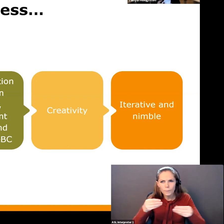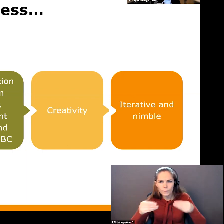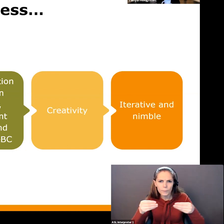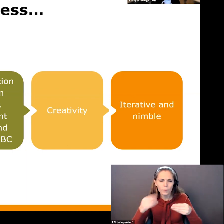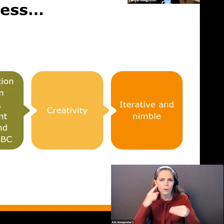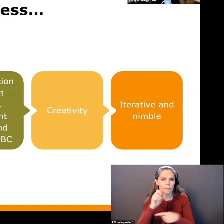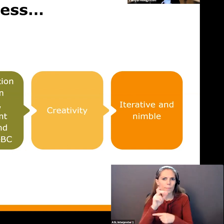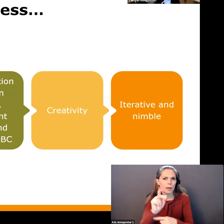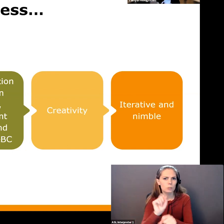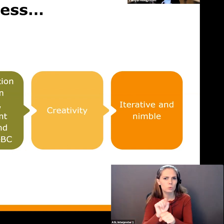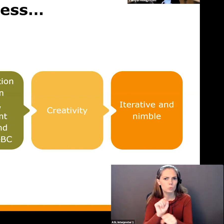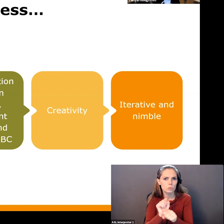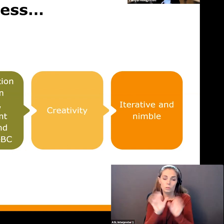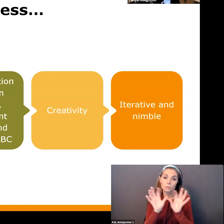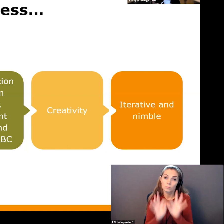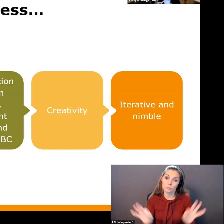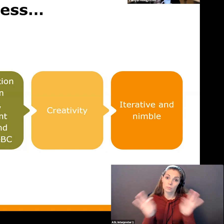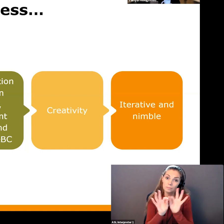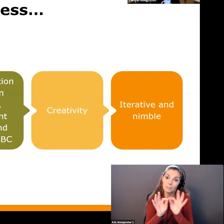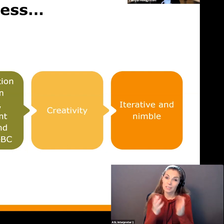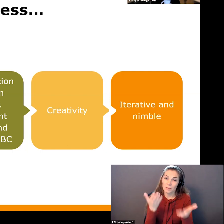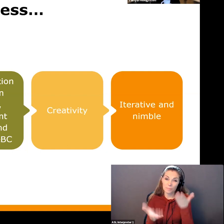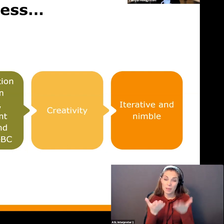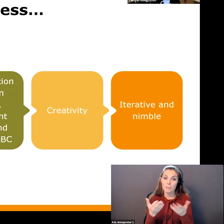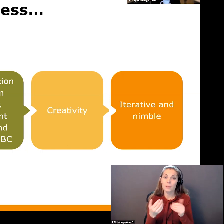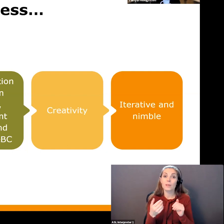because you might take two steps forward and one step back but it doesn't mean that you've not